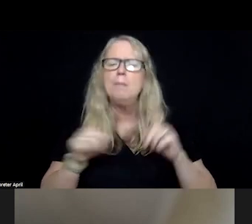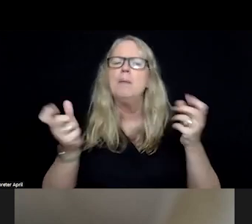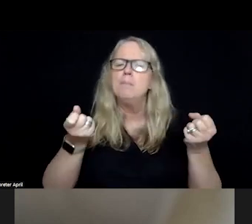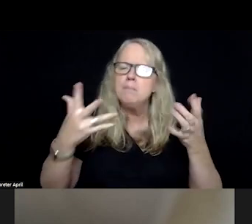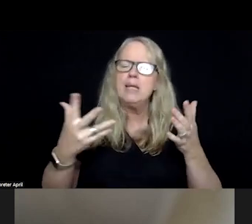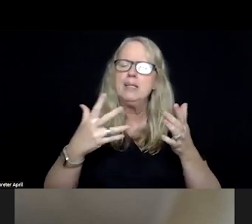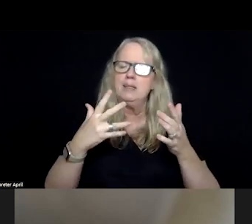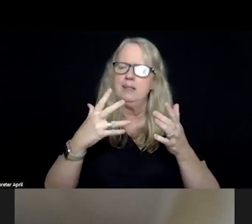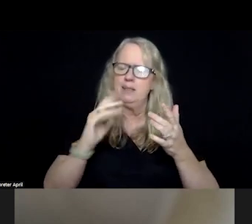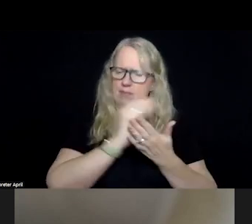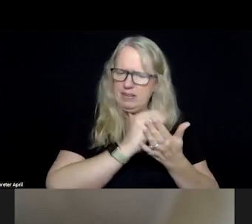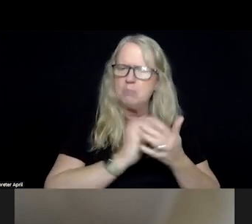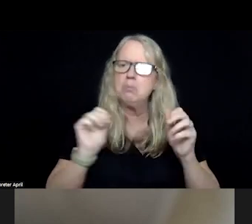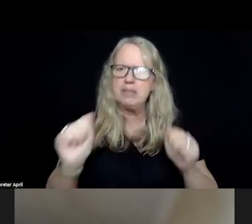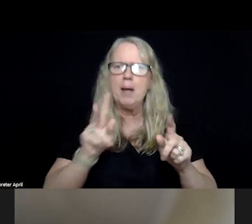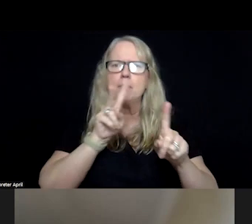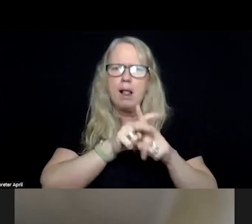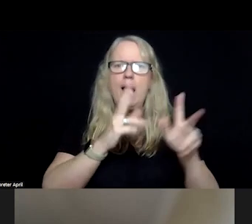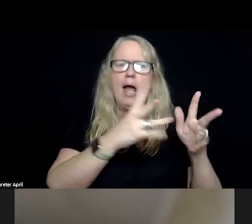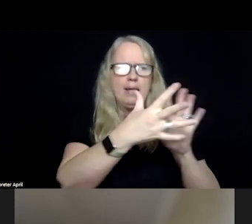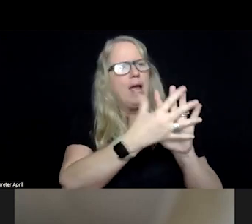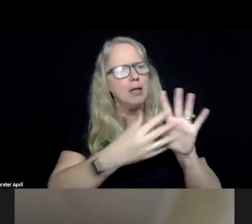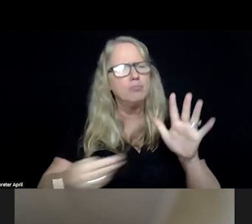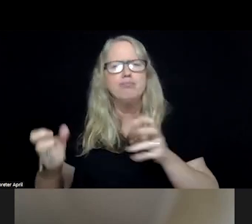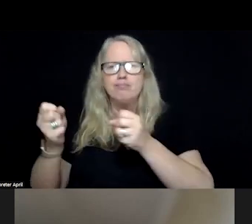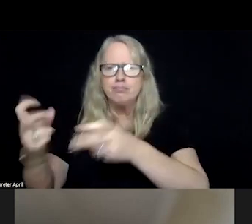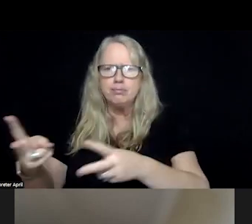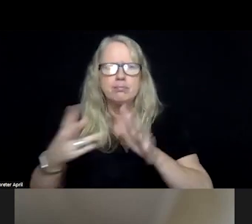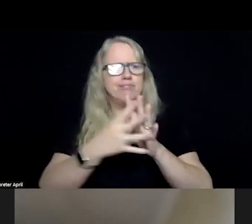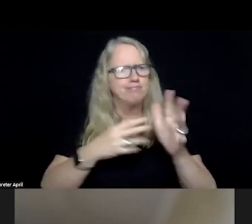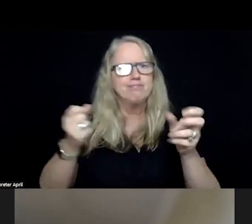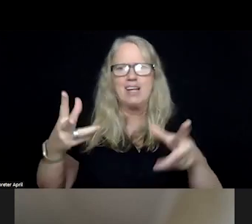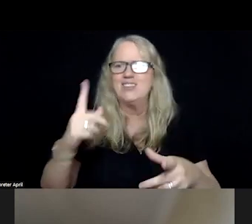APPLIED AND REPLICATED. YEAH, I LOVE YOUR POINT.